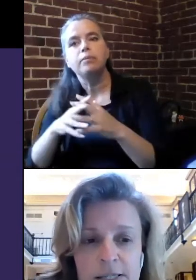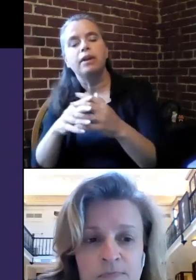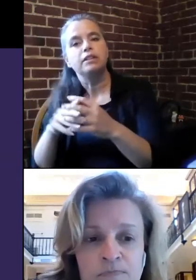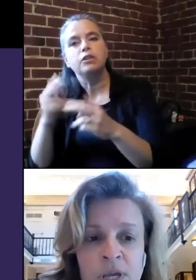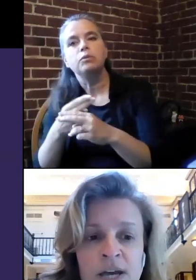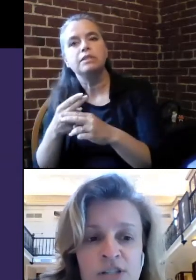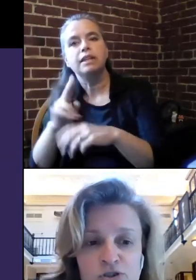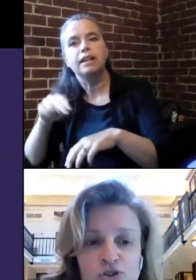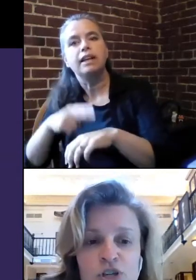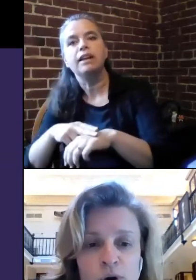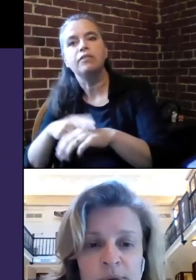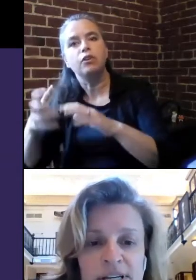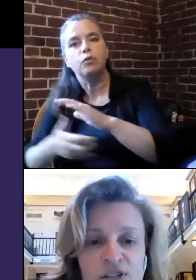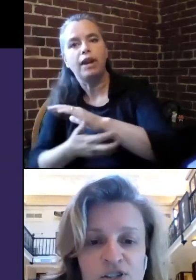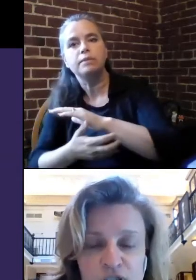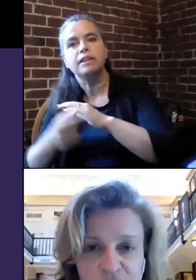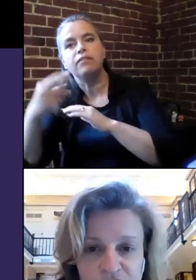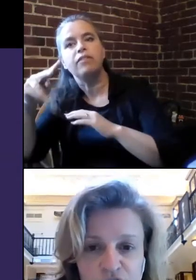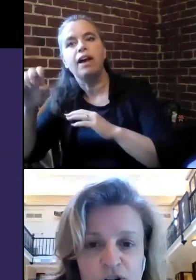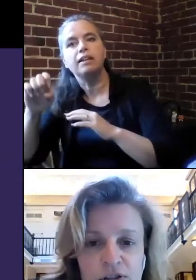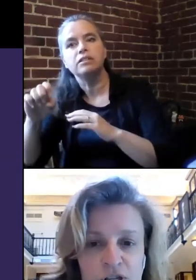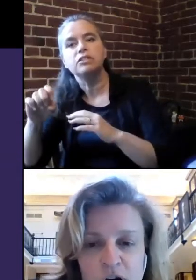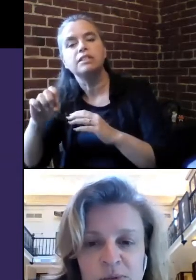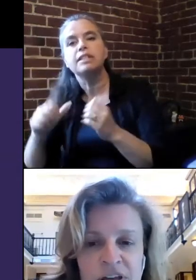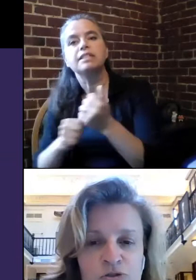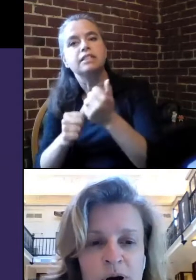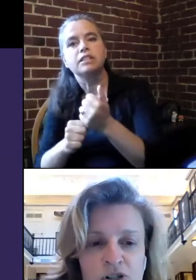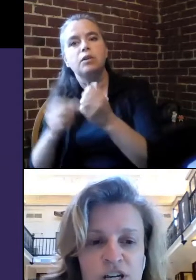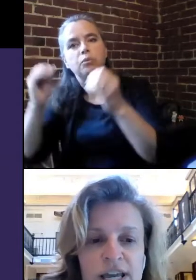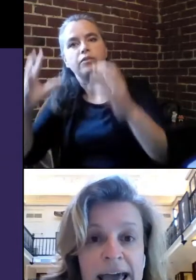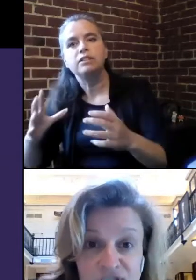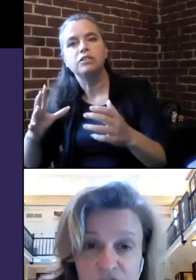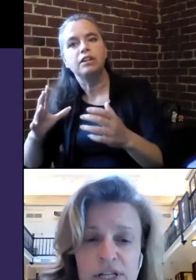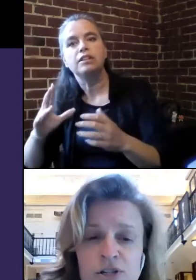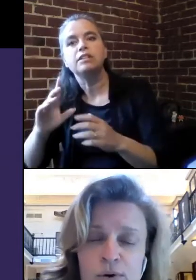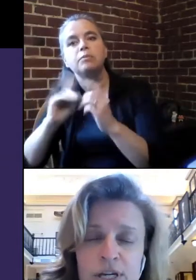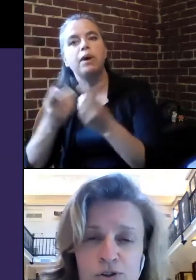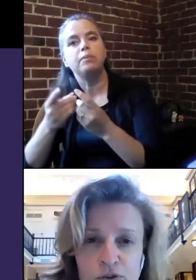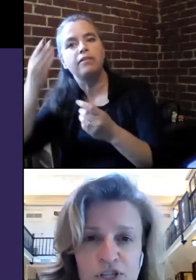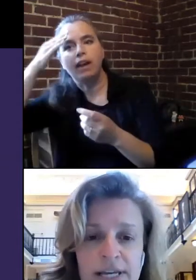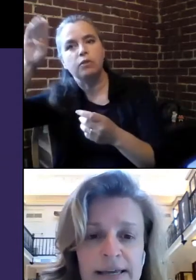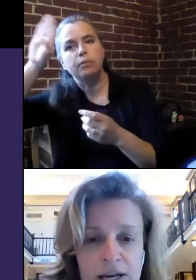Susan Kooiman, Ph.D., Assistant Professor, Department of Anthropology, Southern Illinois University at Edwardsville.